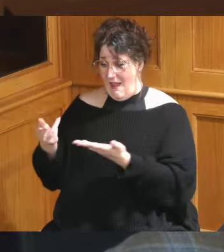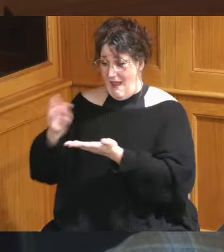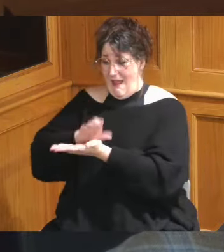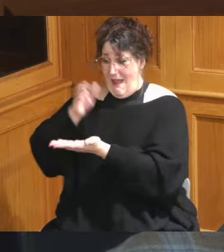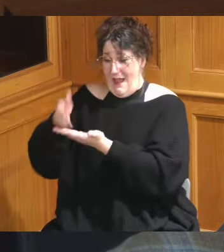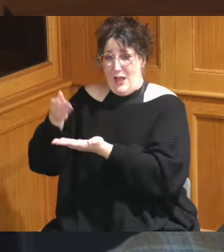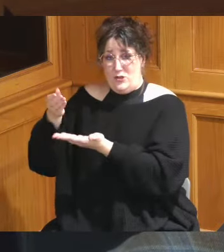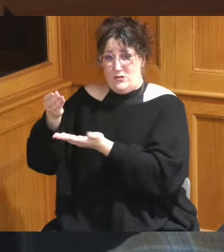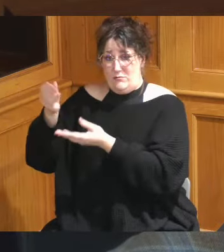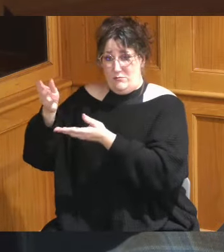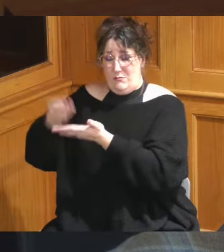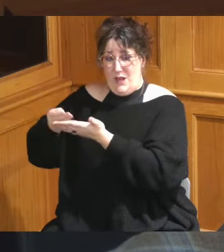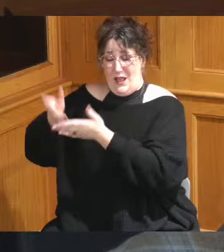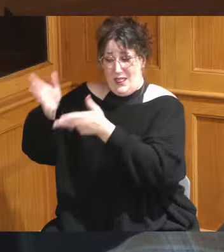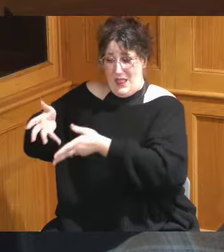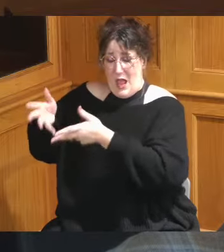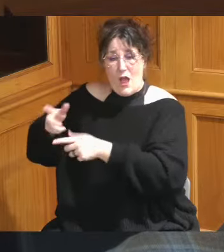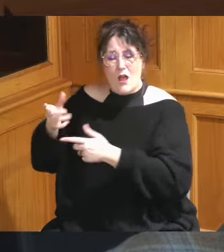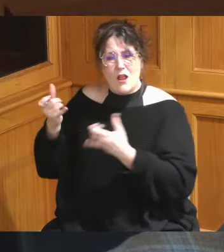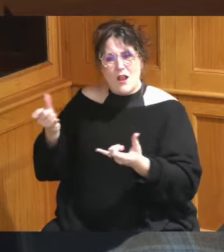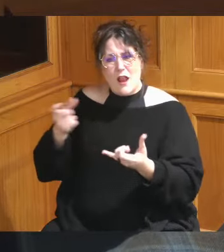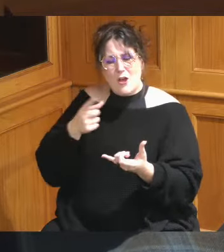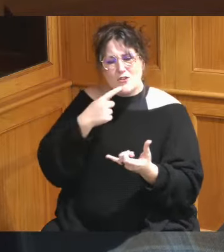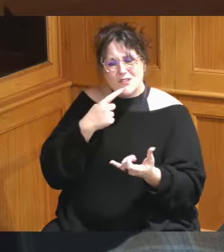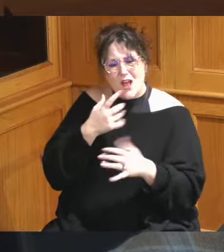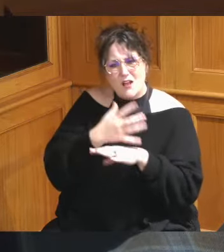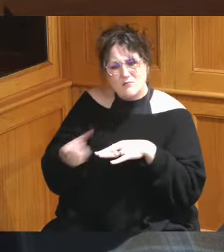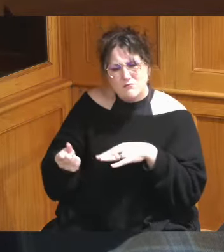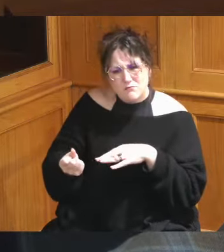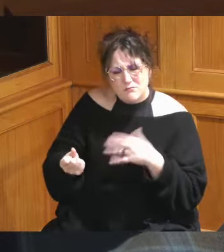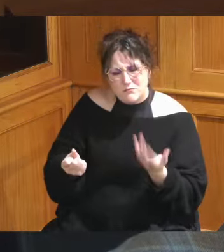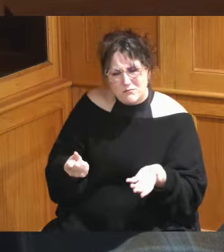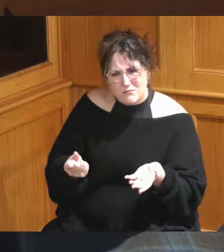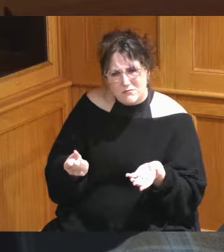come back a year later and now you talking about you you done ran out of money. people get a little